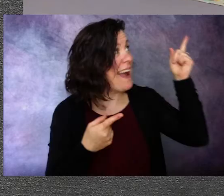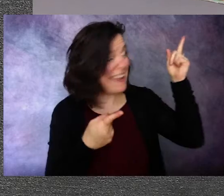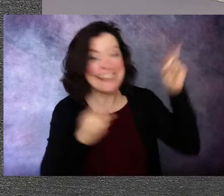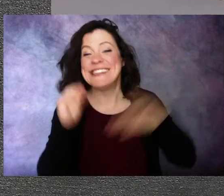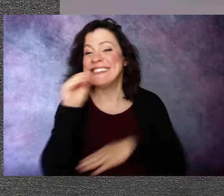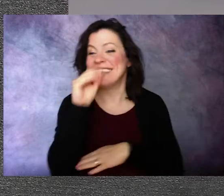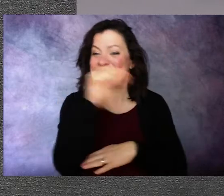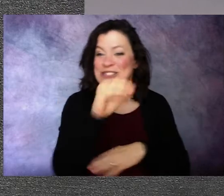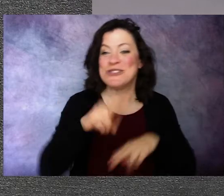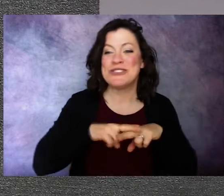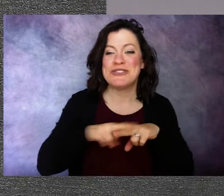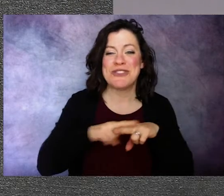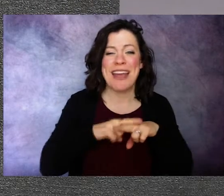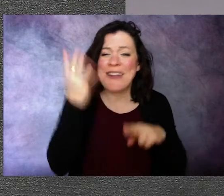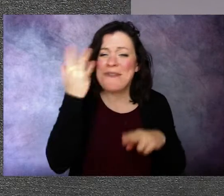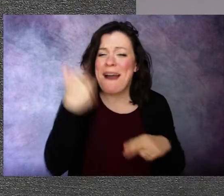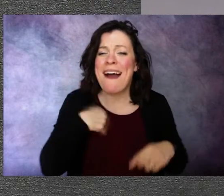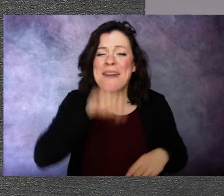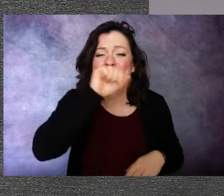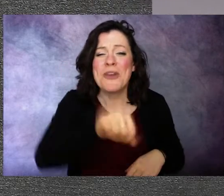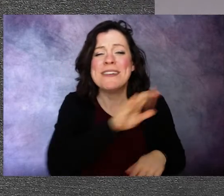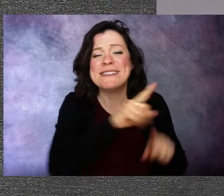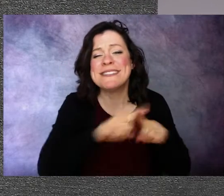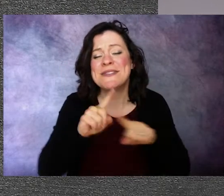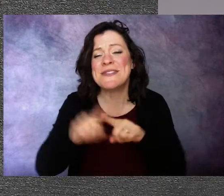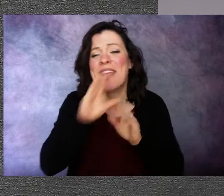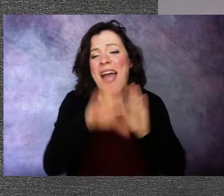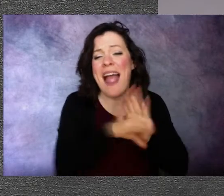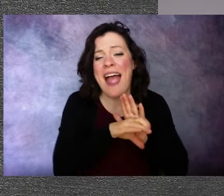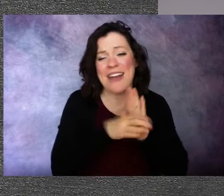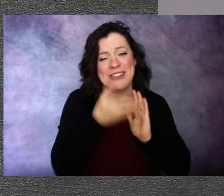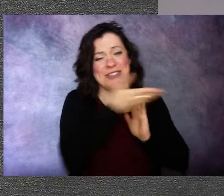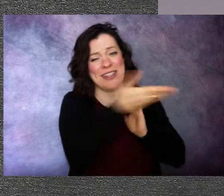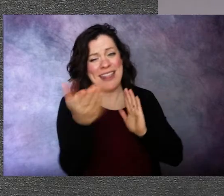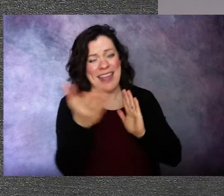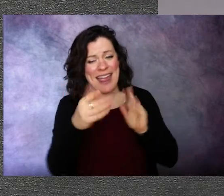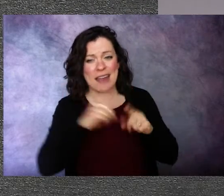I love all the characters in this show because I love dinosaurs.